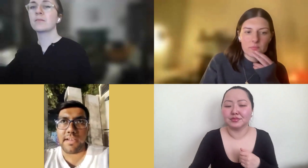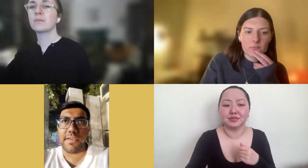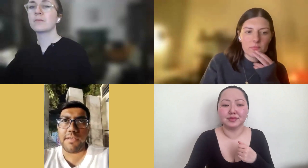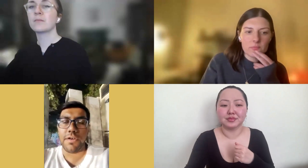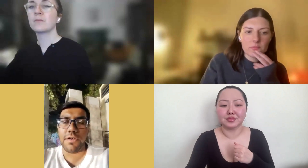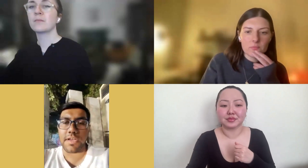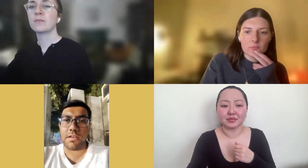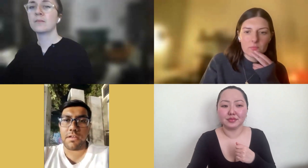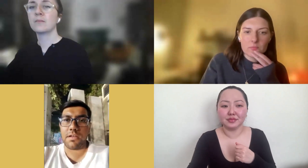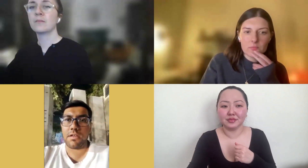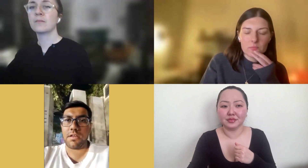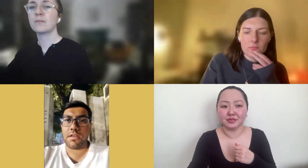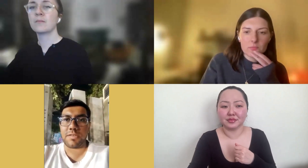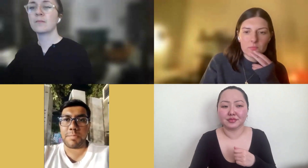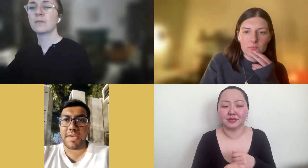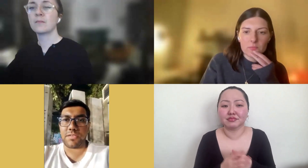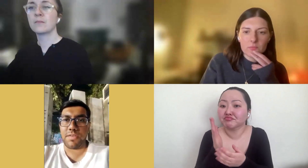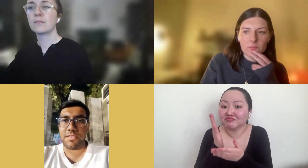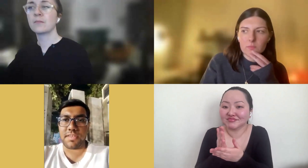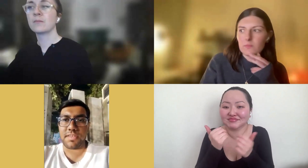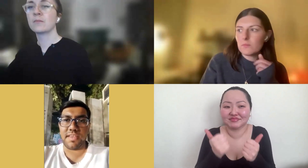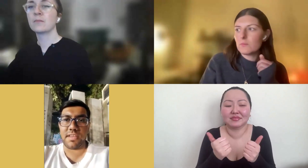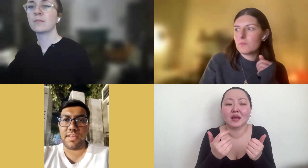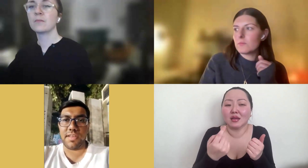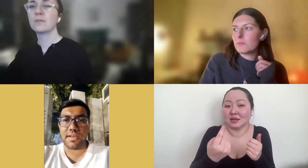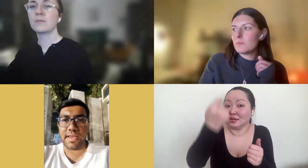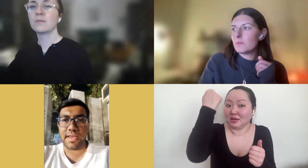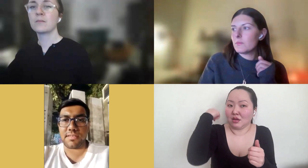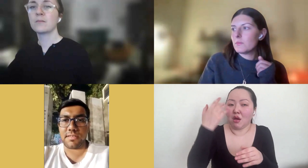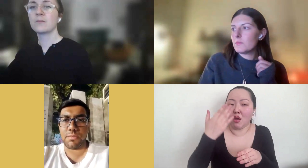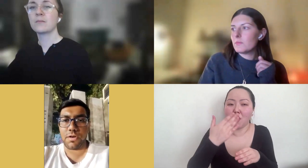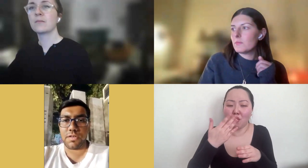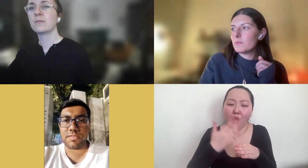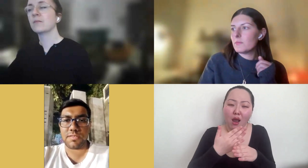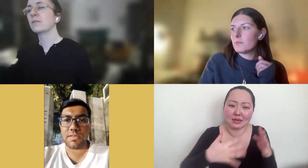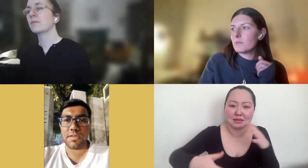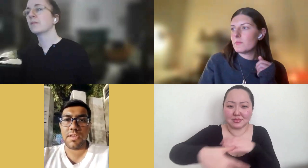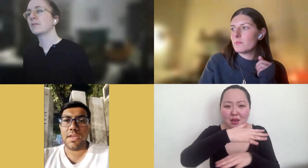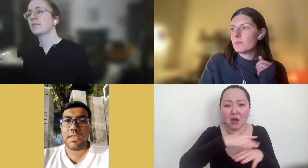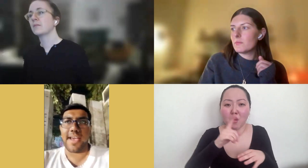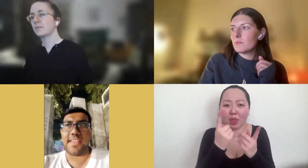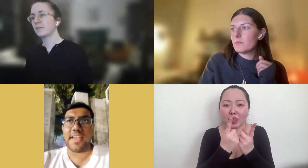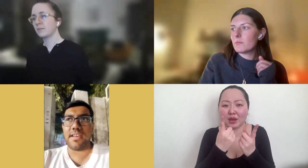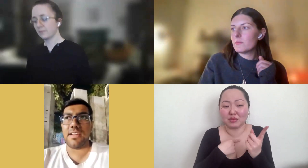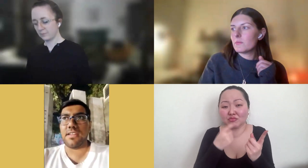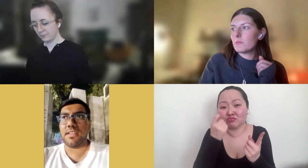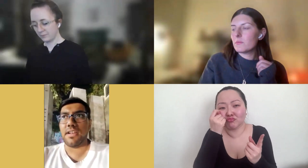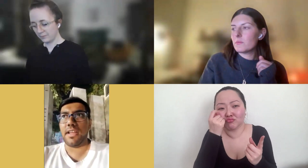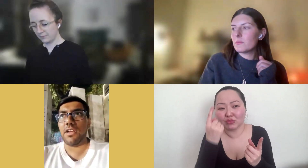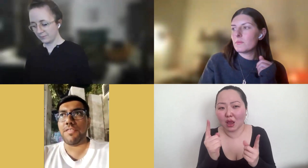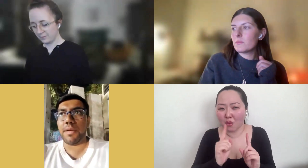While we were working in this space one of the things we realised was the fact that the level